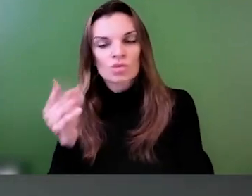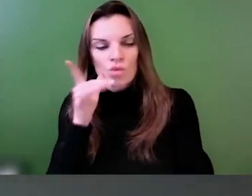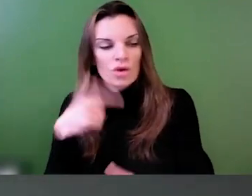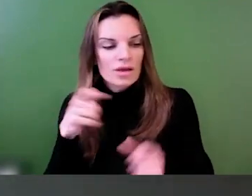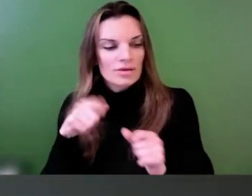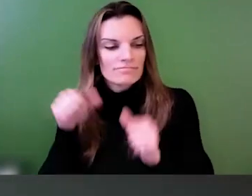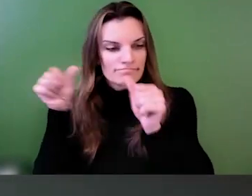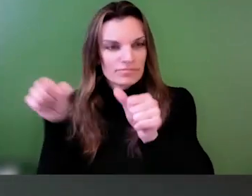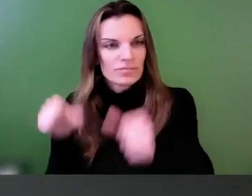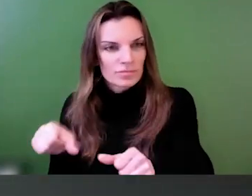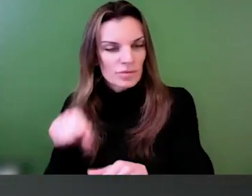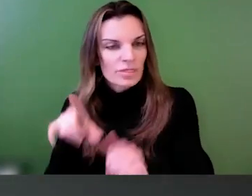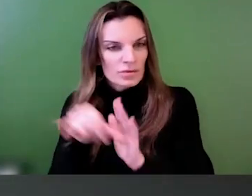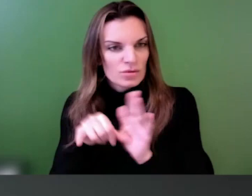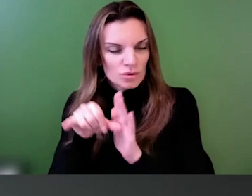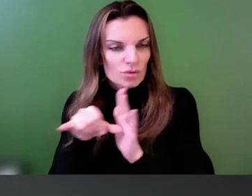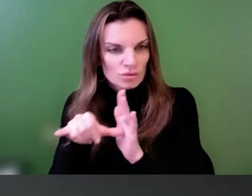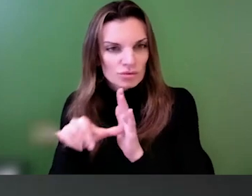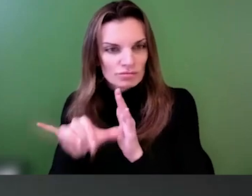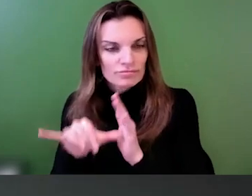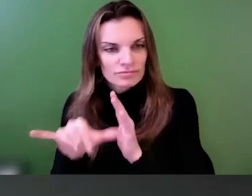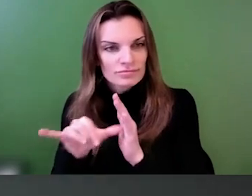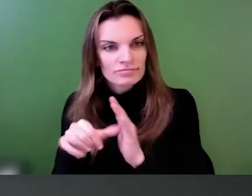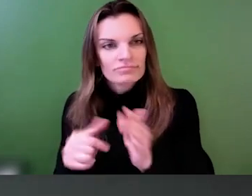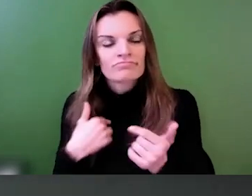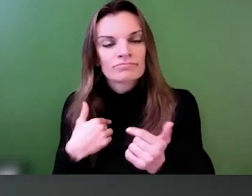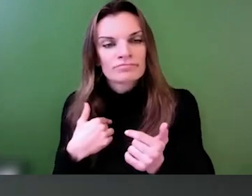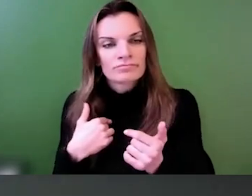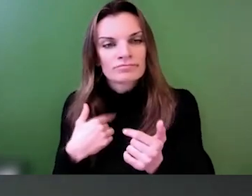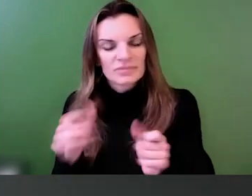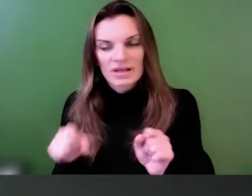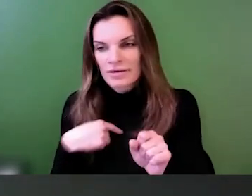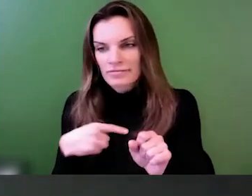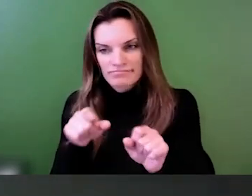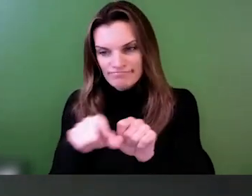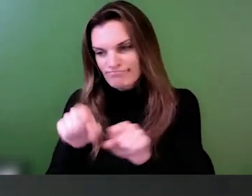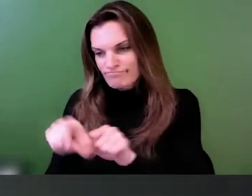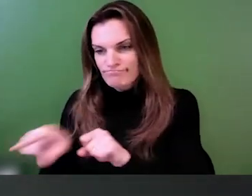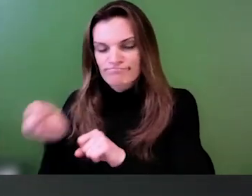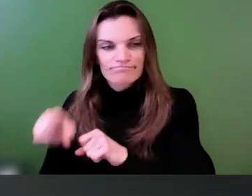recording on our YouTube channel and we will be able to send all registrants to this event that